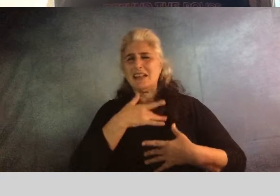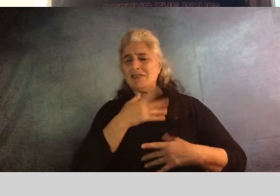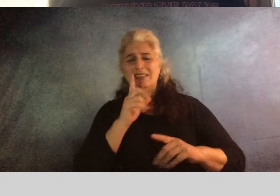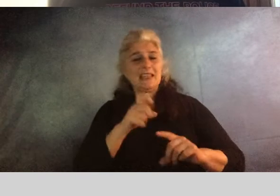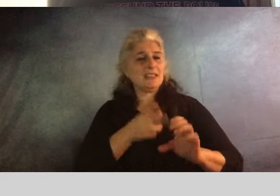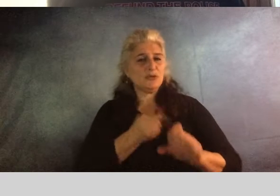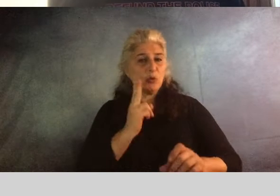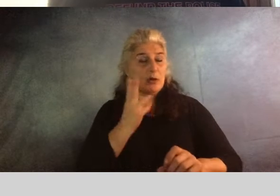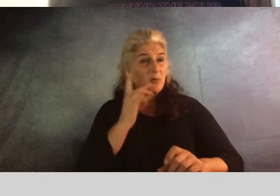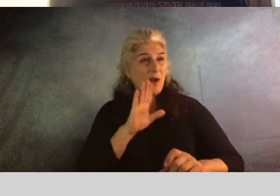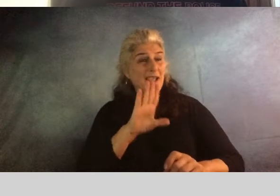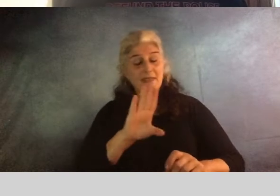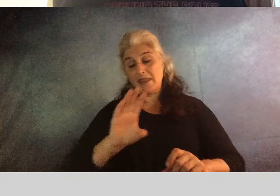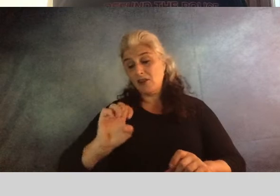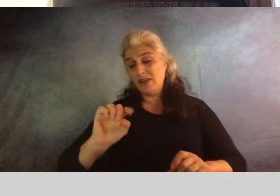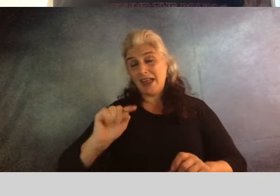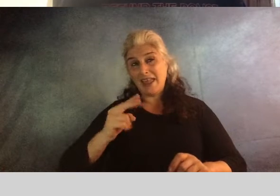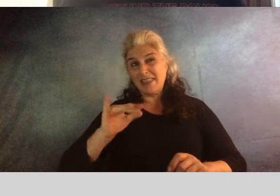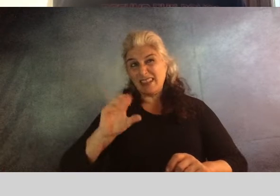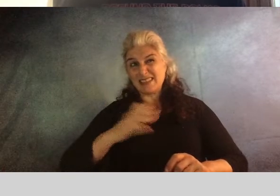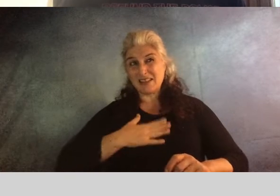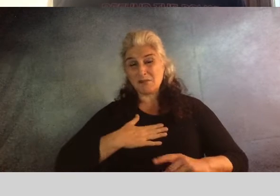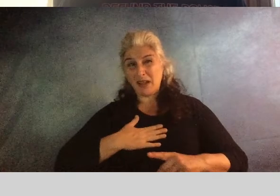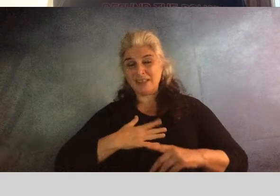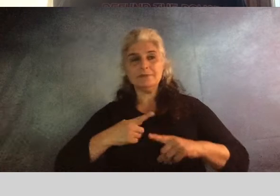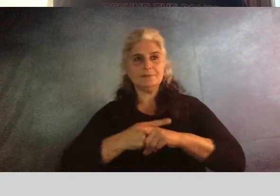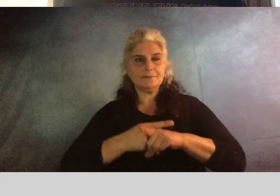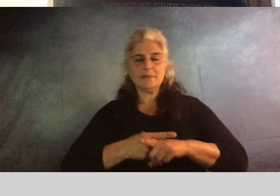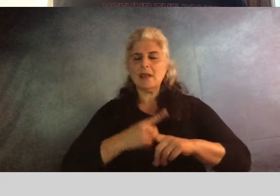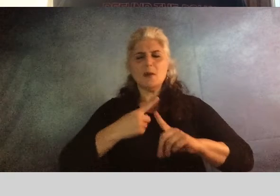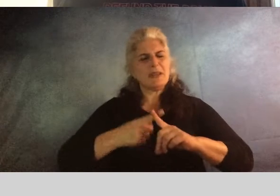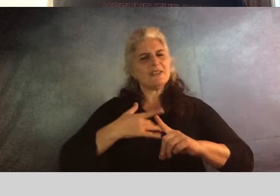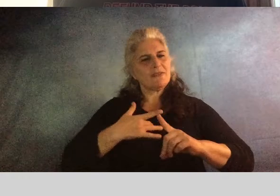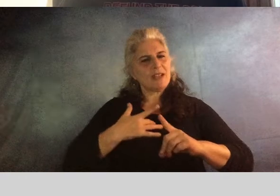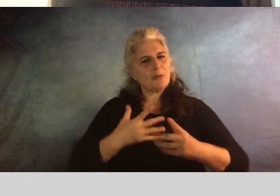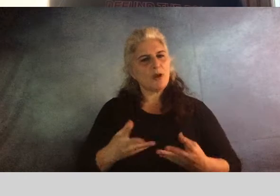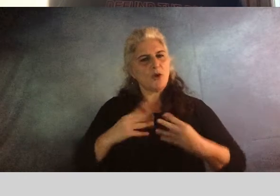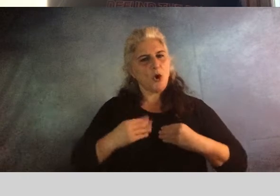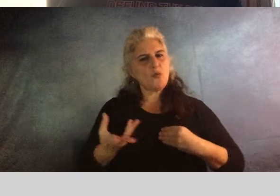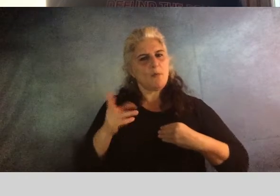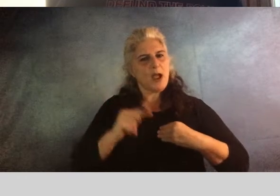around the ethical implications of my job and a desire to have more ownership over my knowledge work,